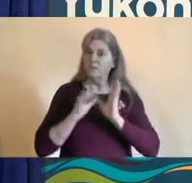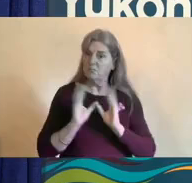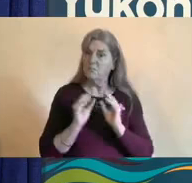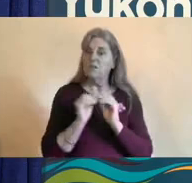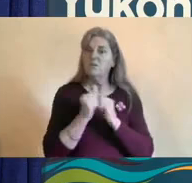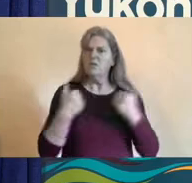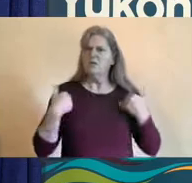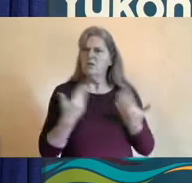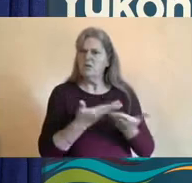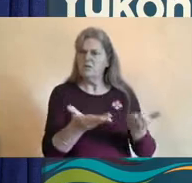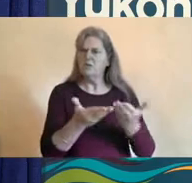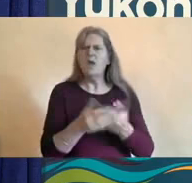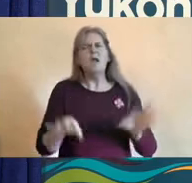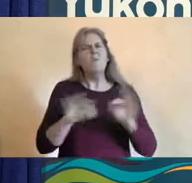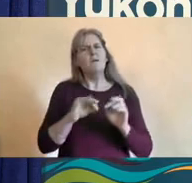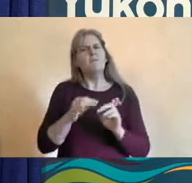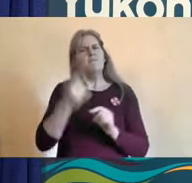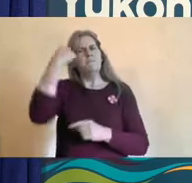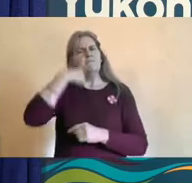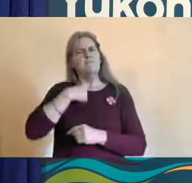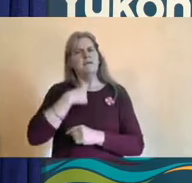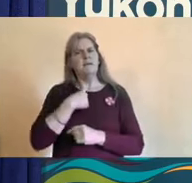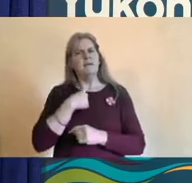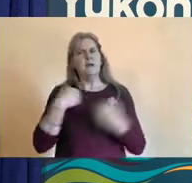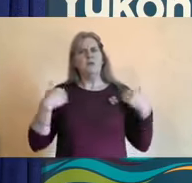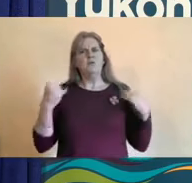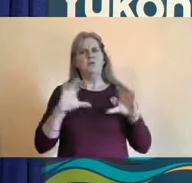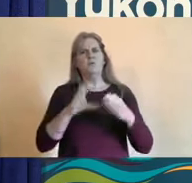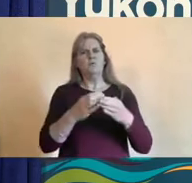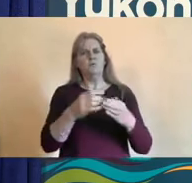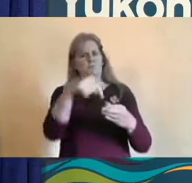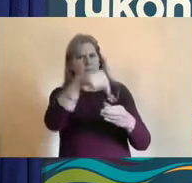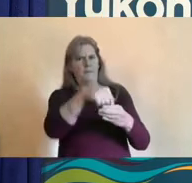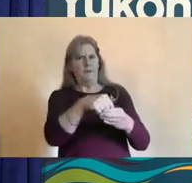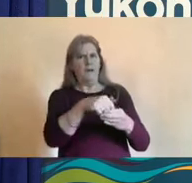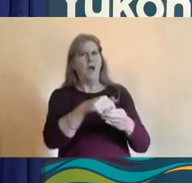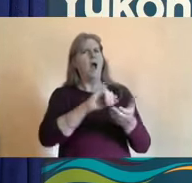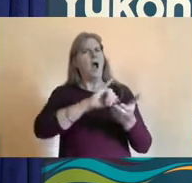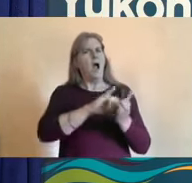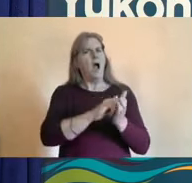The most important thing for me is, how does this panel use their voice to influence and